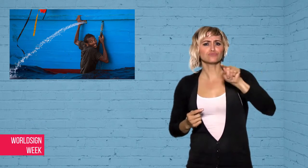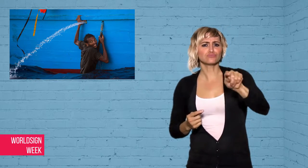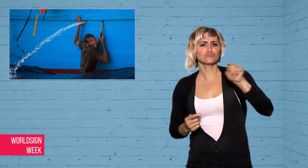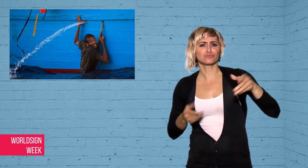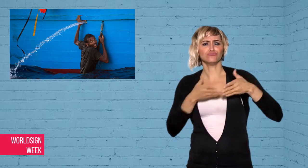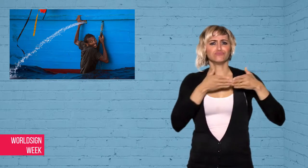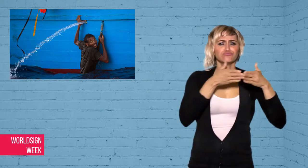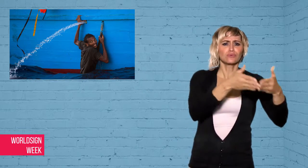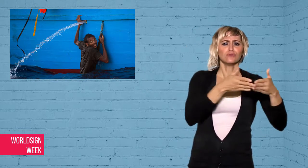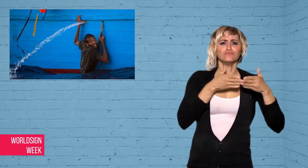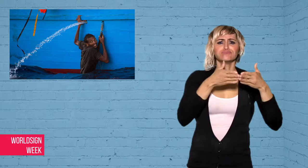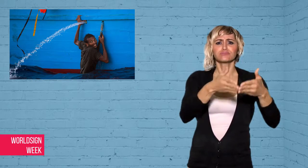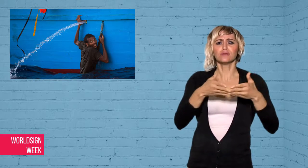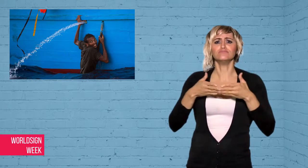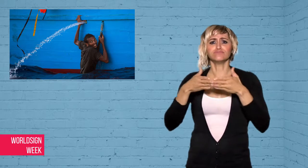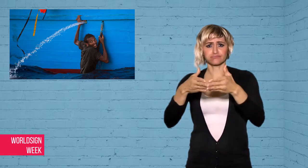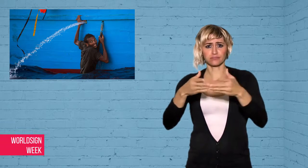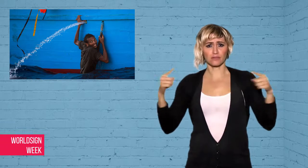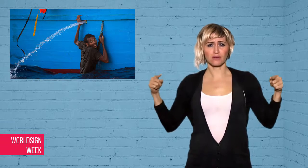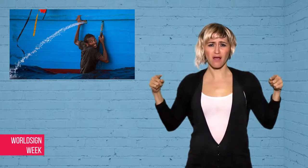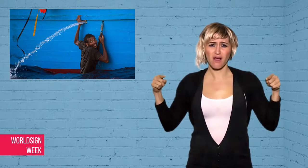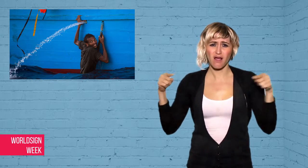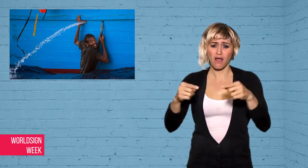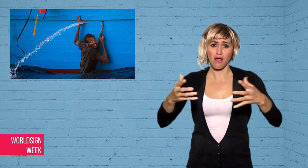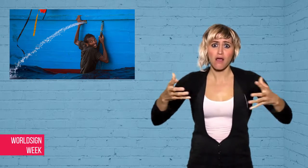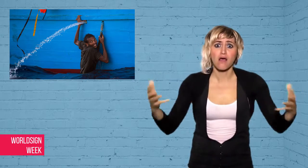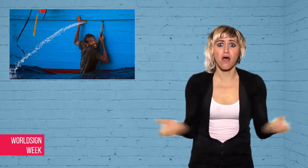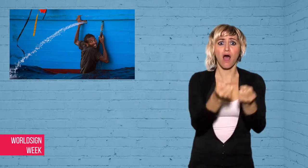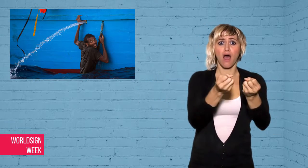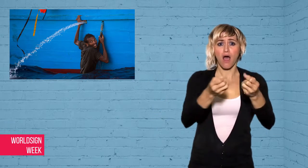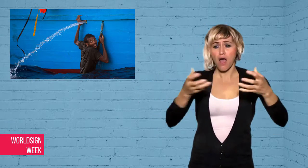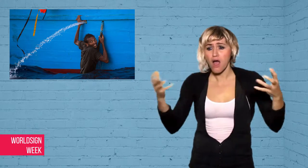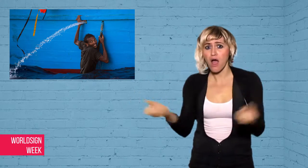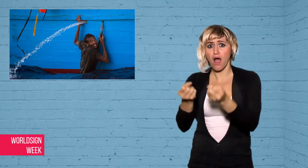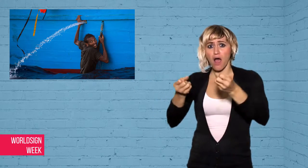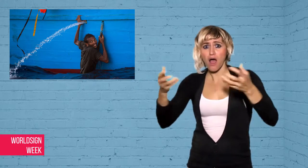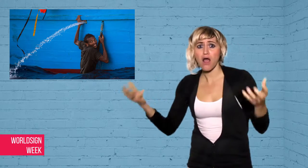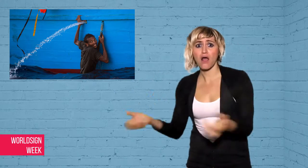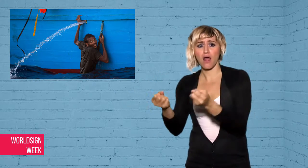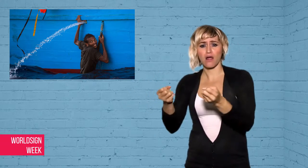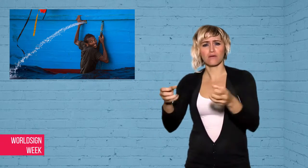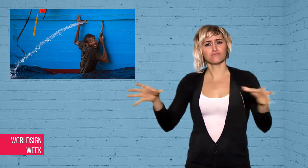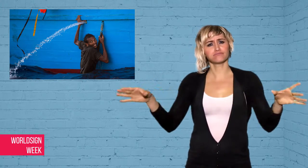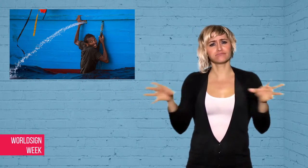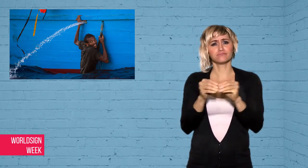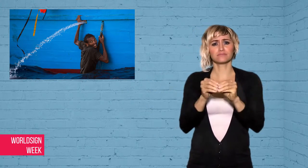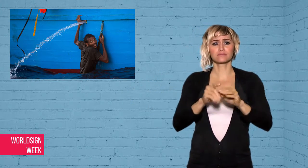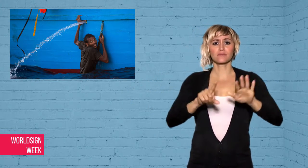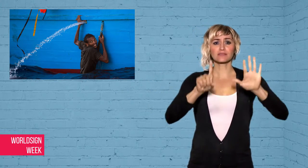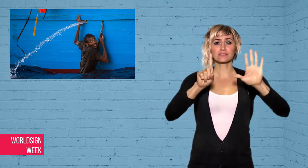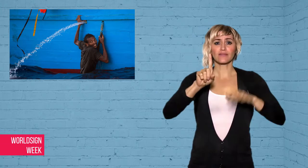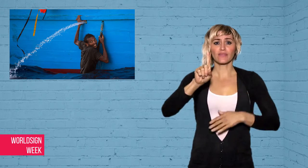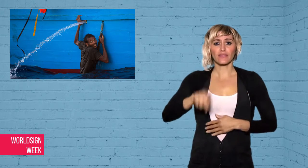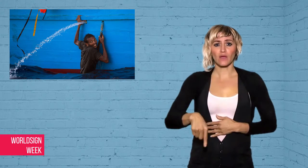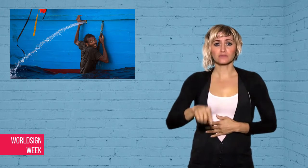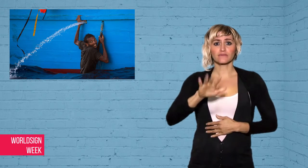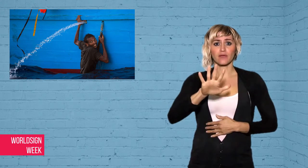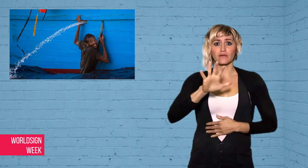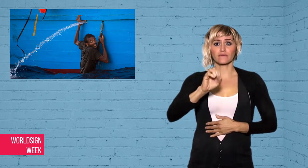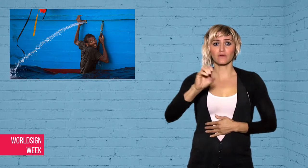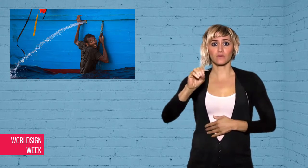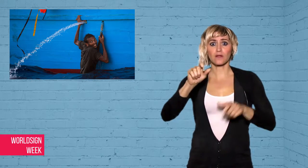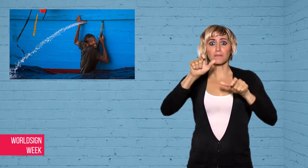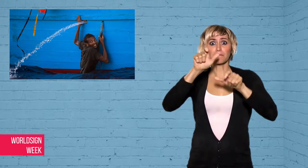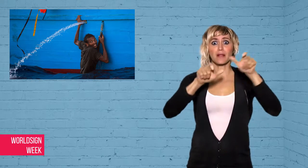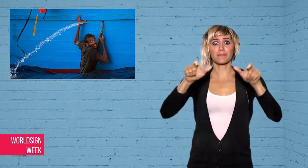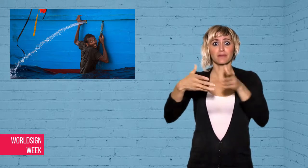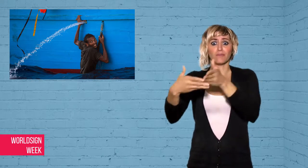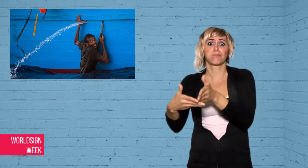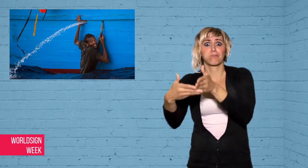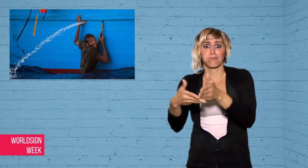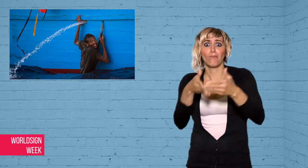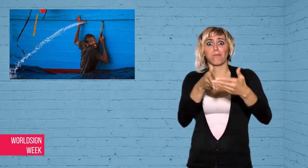and other vessels rescued about 6,500 refugees from